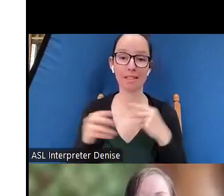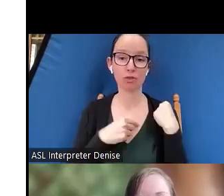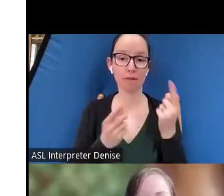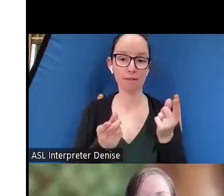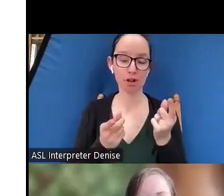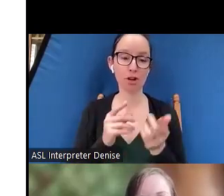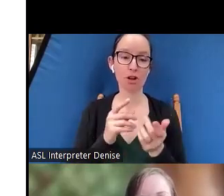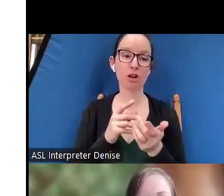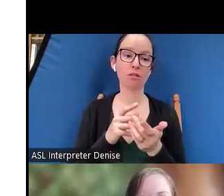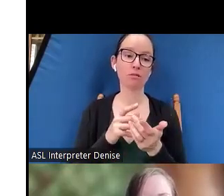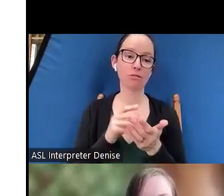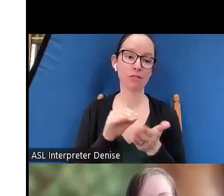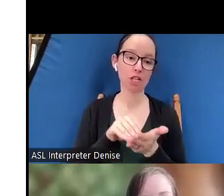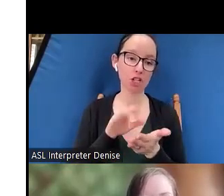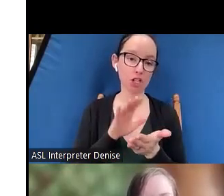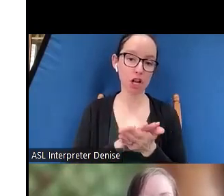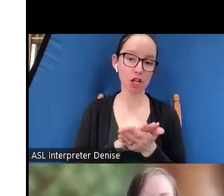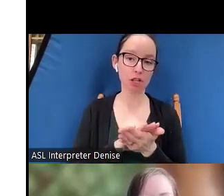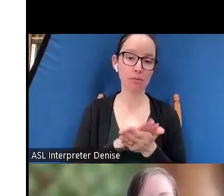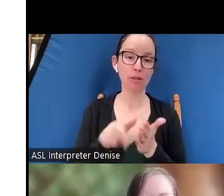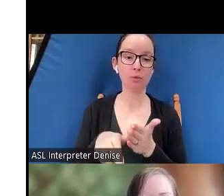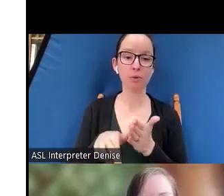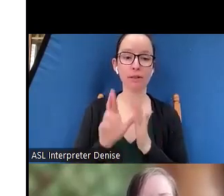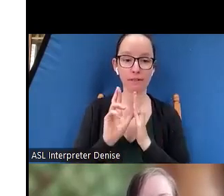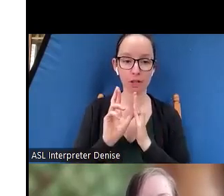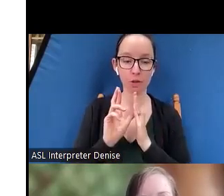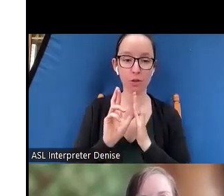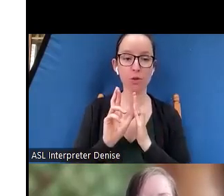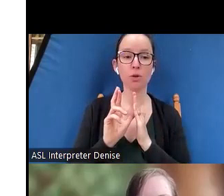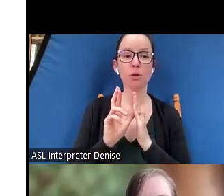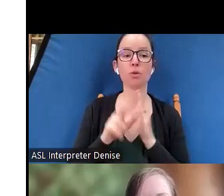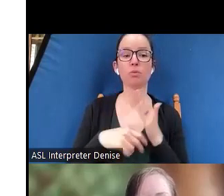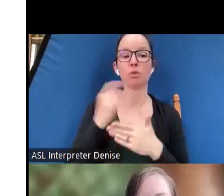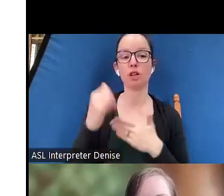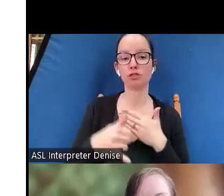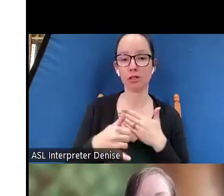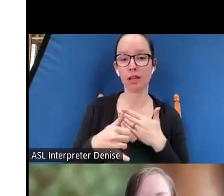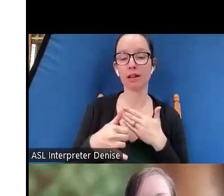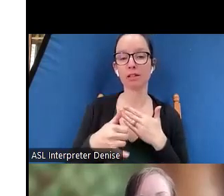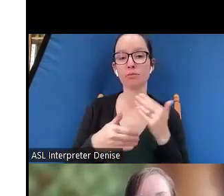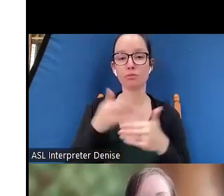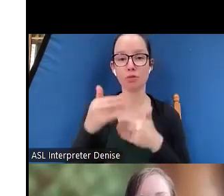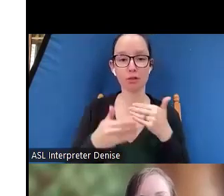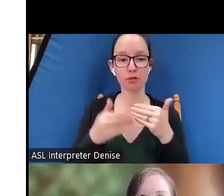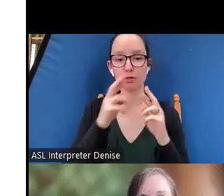So looking at project progress reports and NIFA publications as